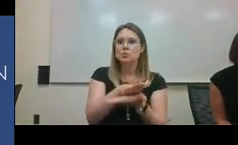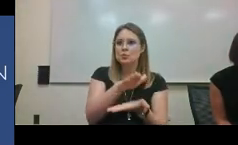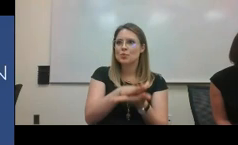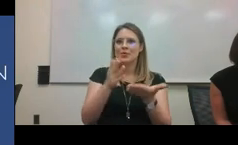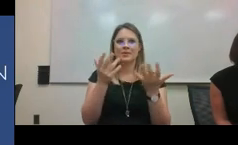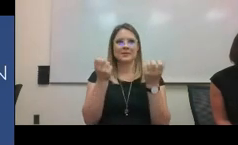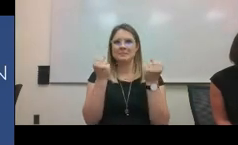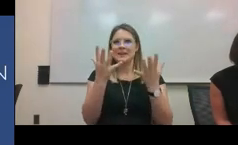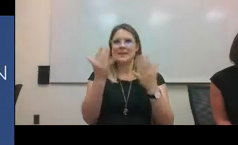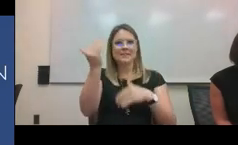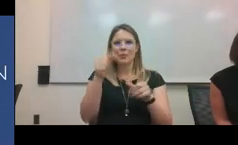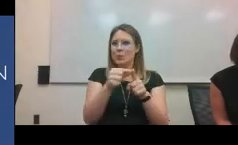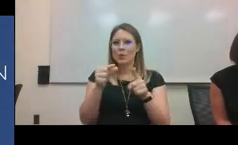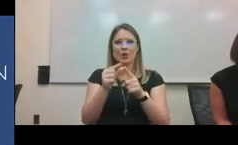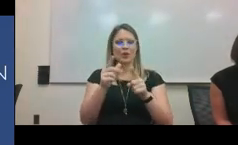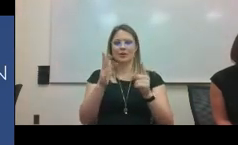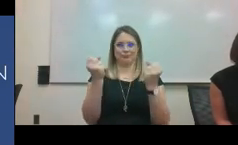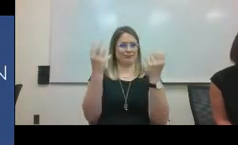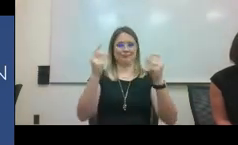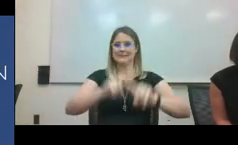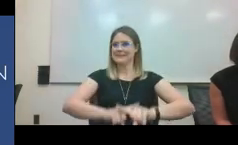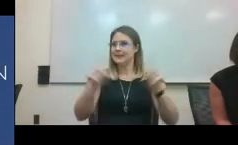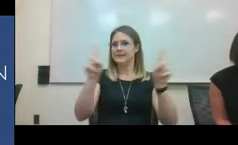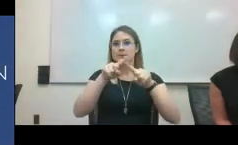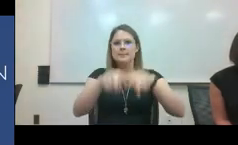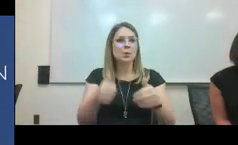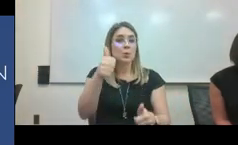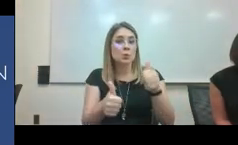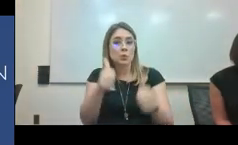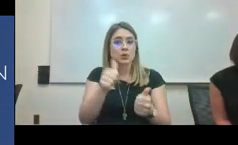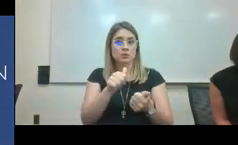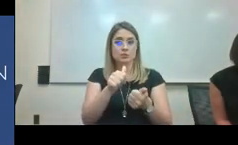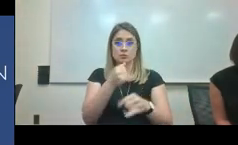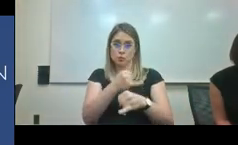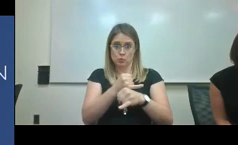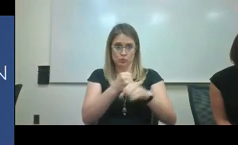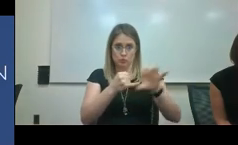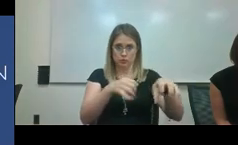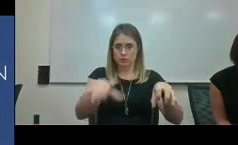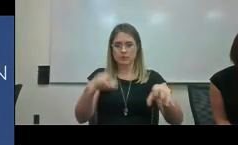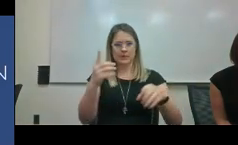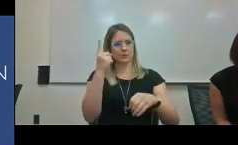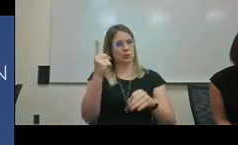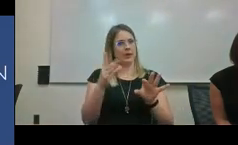looked different depending on which school you're at. And so that was one of the key things that you'll see, we had to address later.